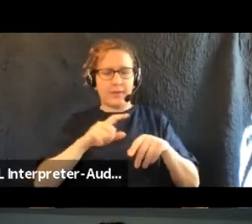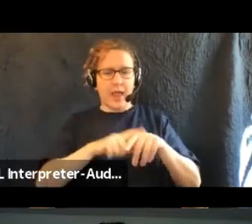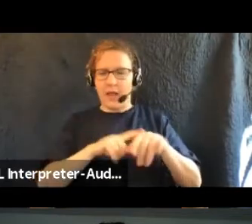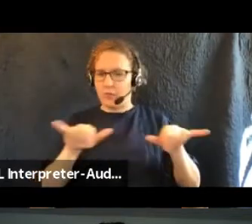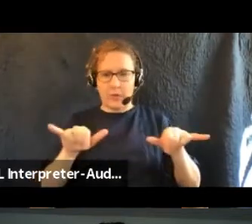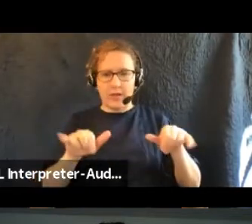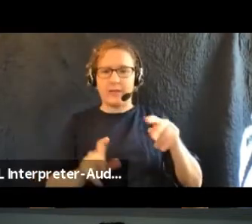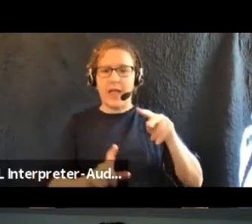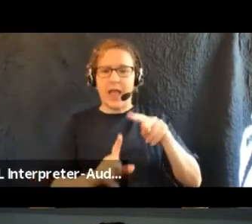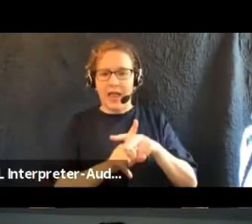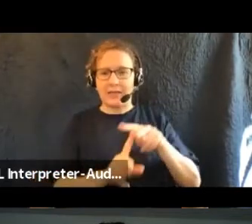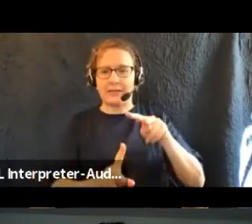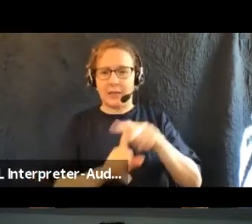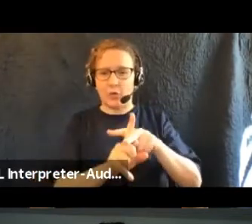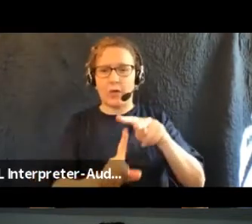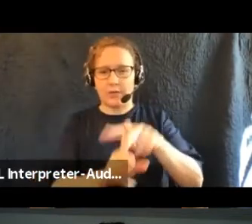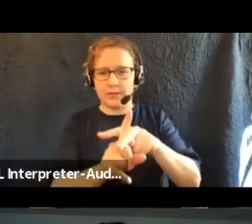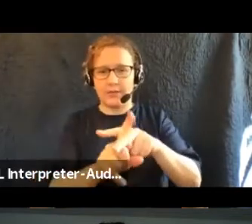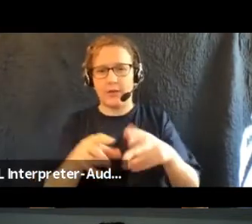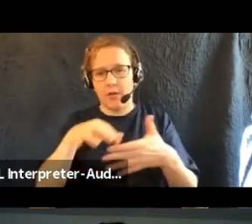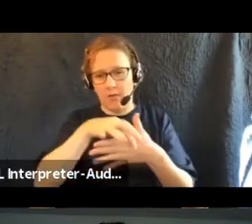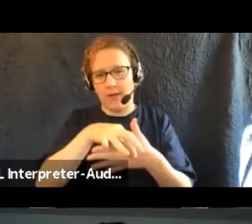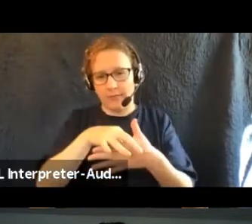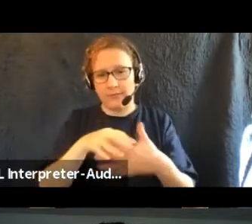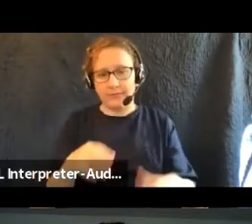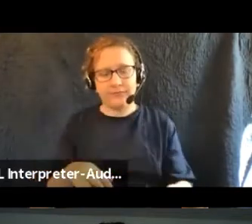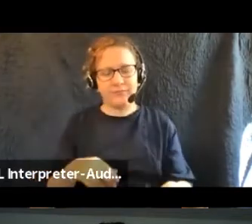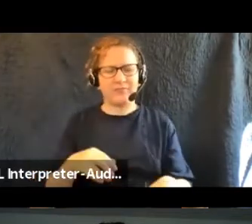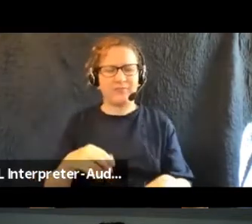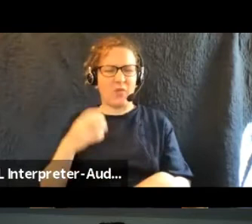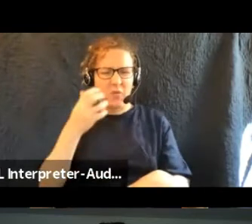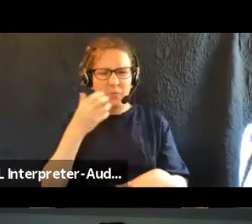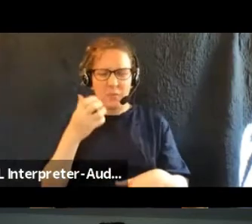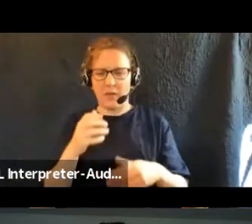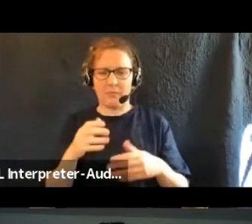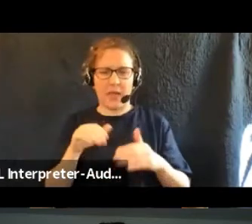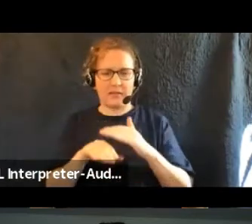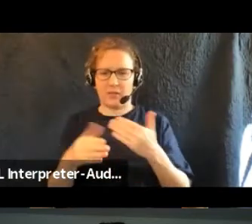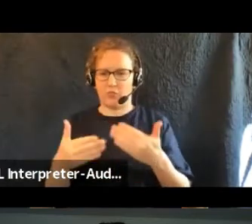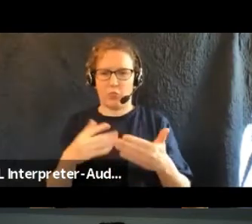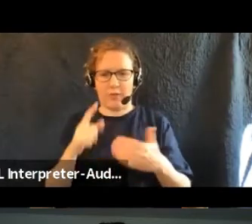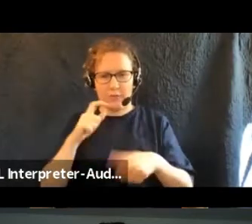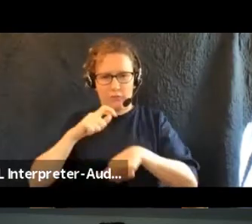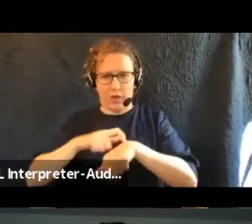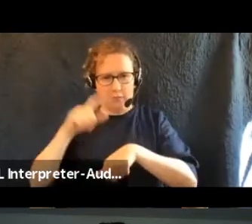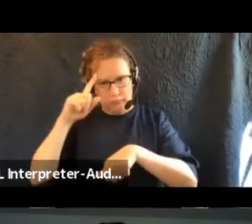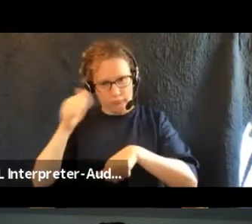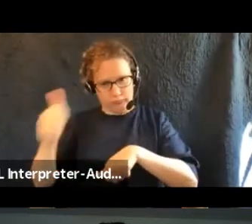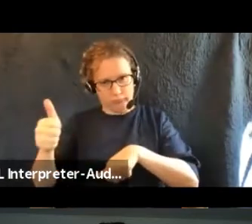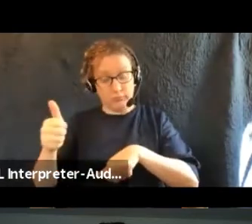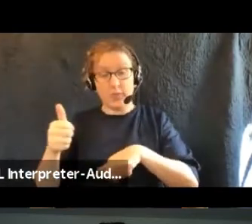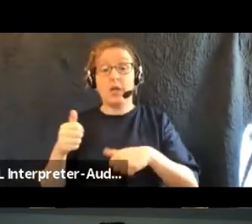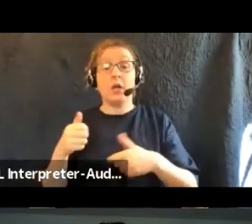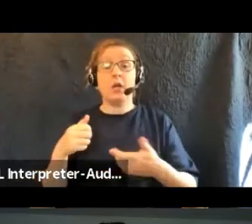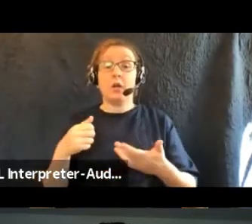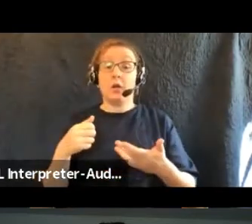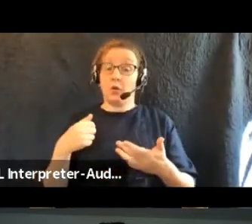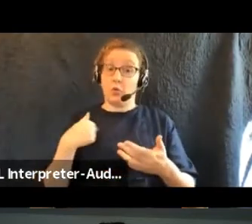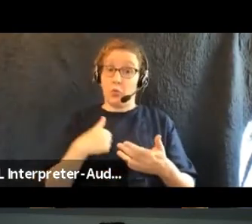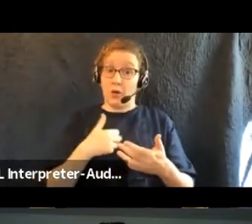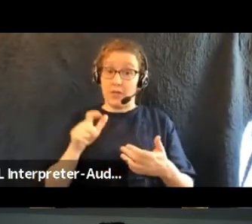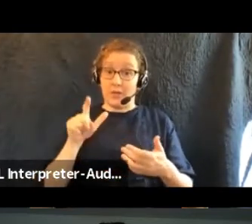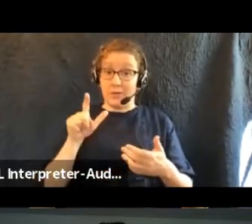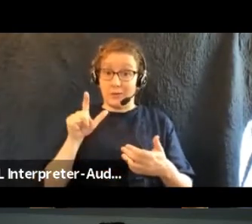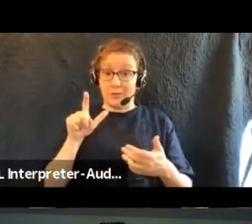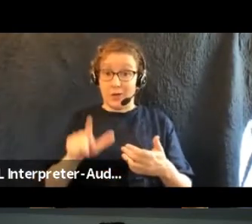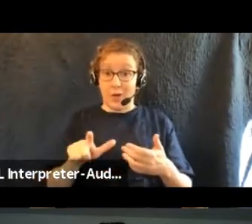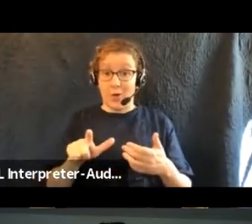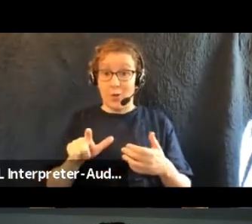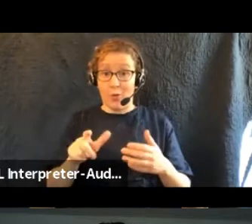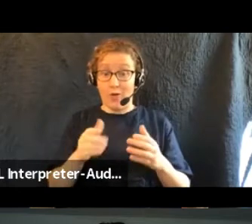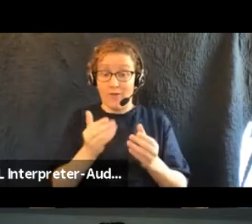We've also tried to ensure that we're making the lowest file size possible documents available,